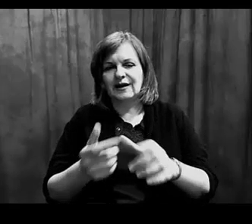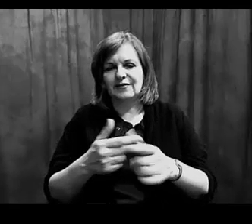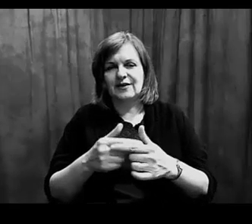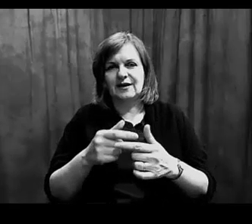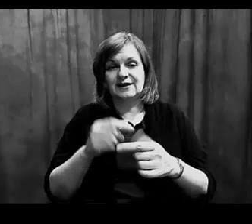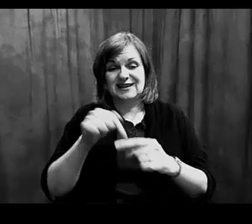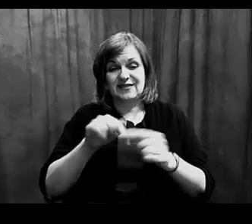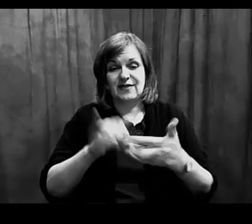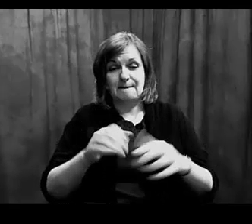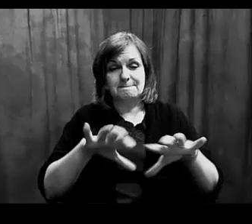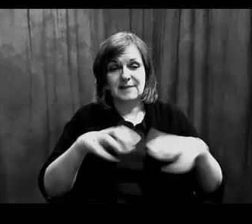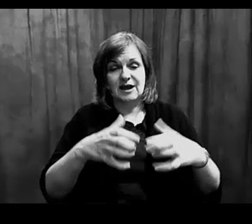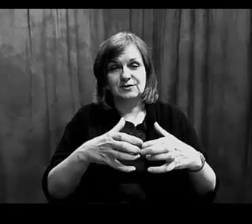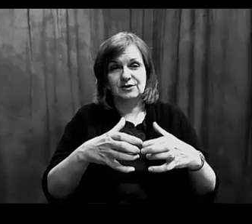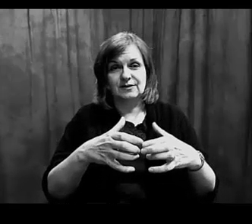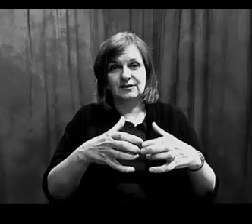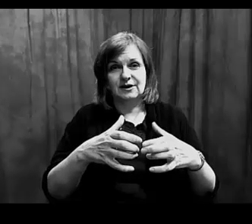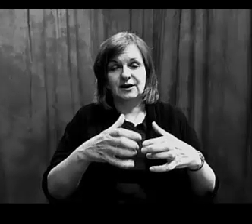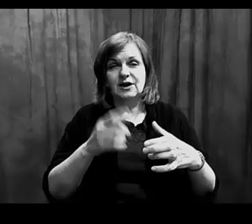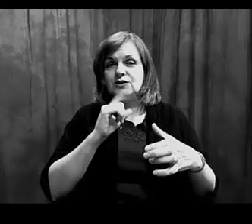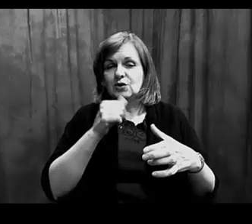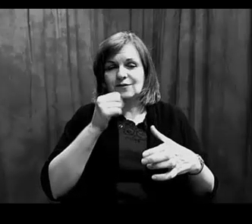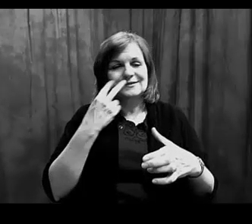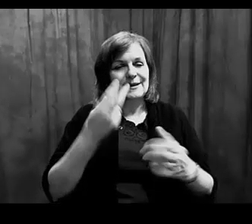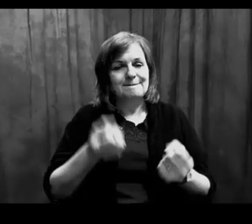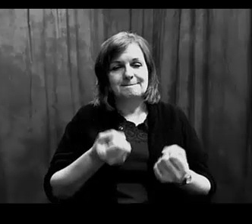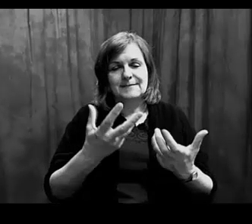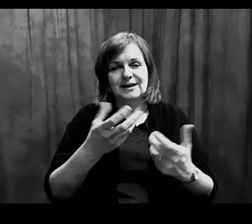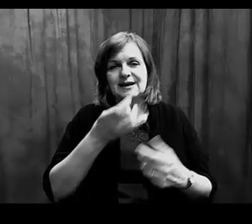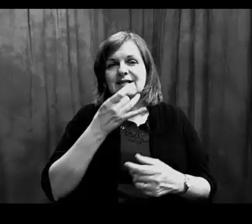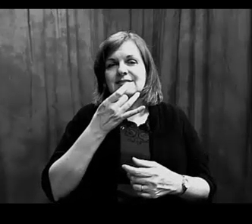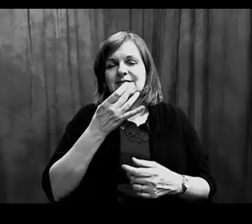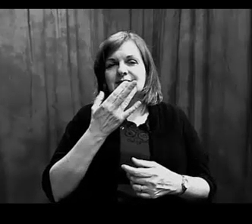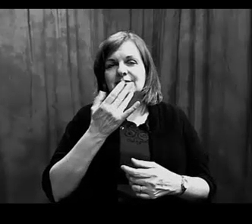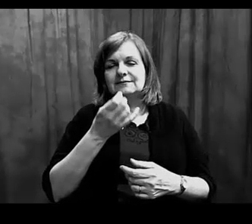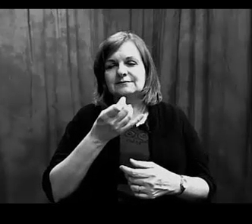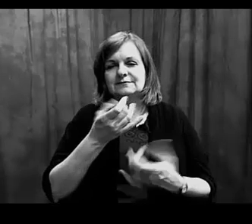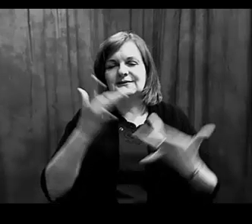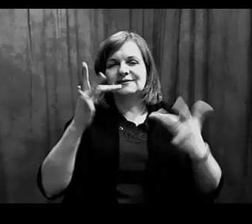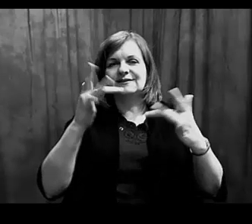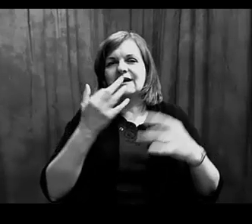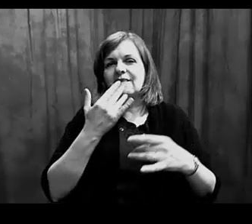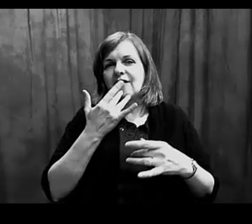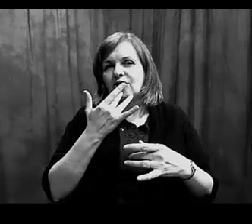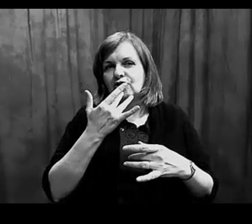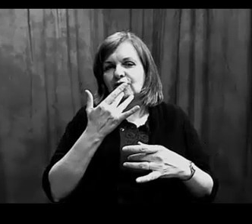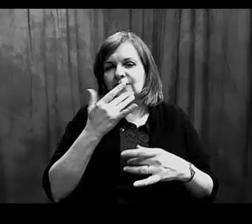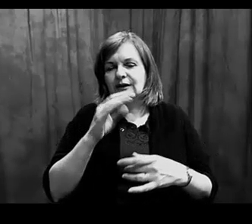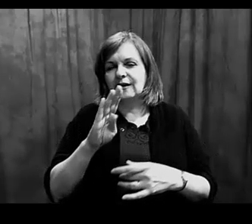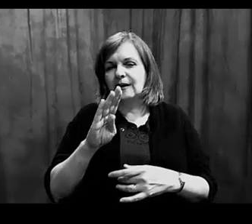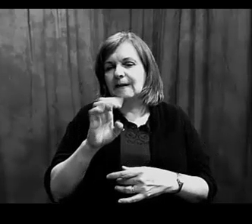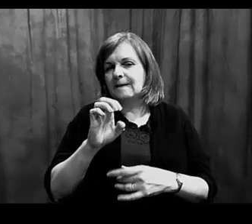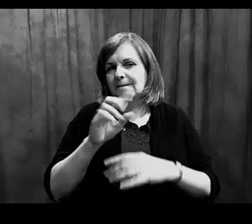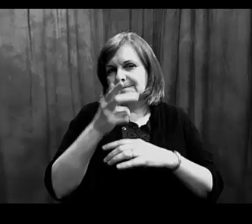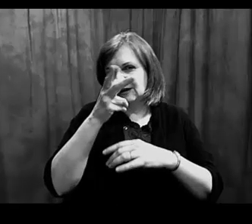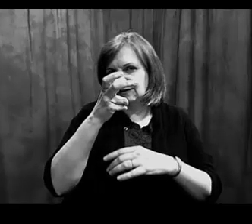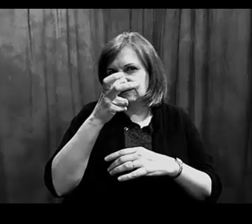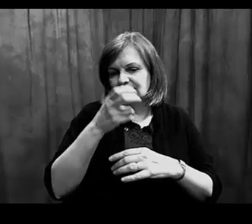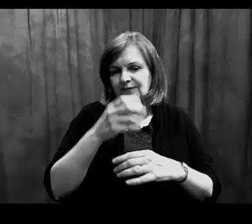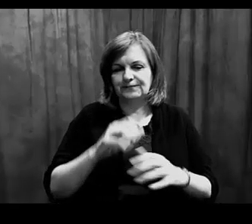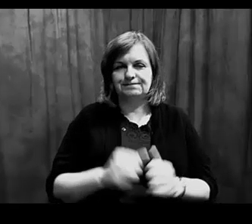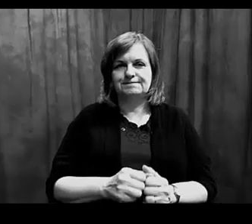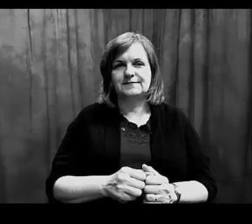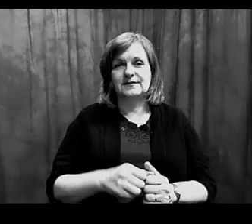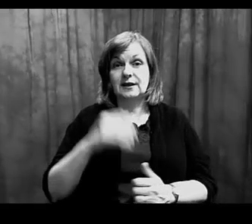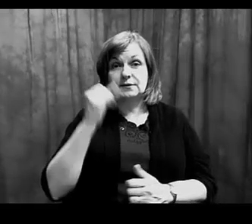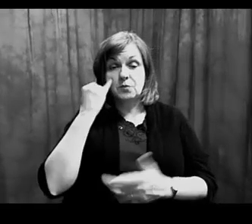so the bird is looking for the first thing it sees and it's easier for to pick out these lighter colored beetles - so overtime what you see is